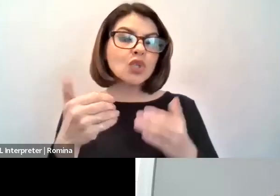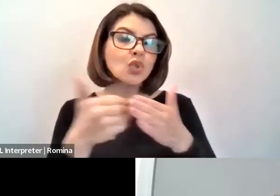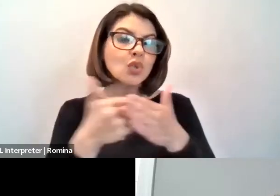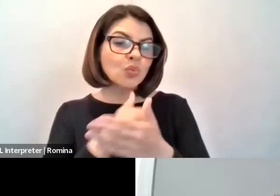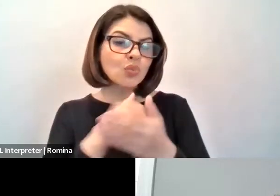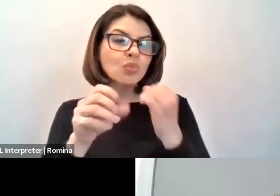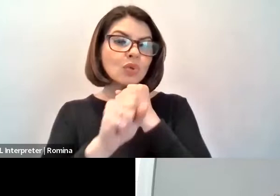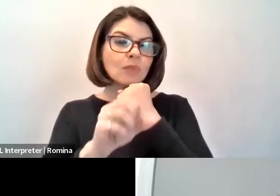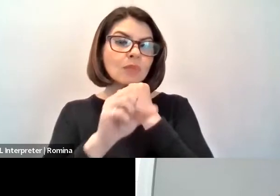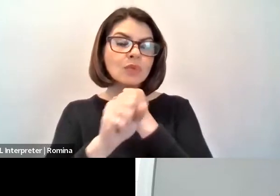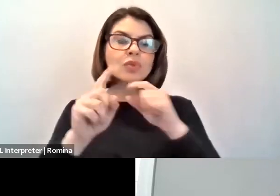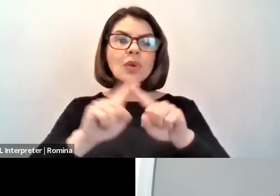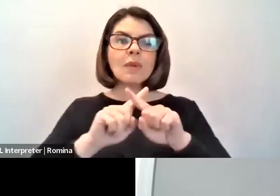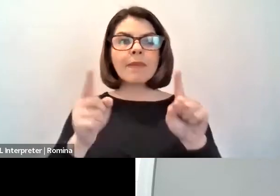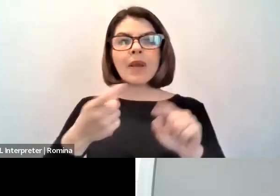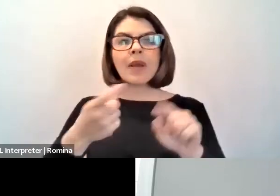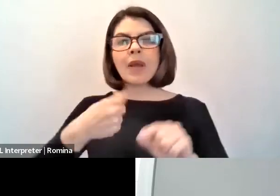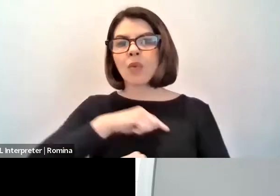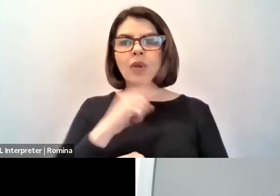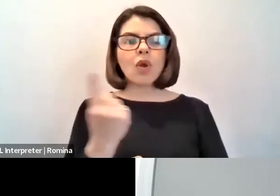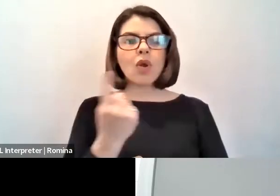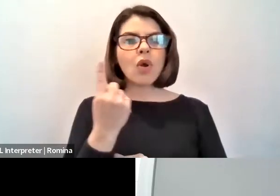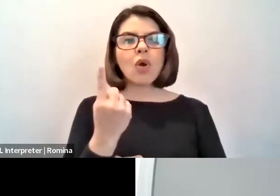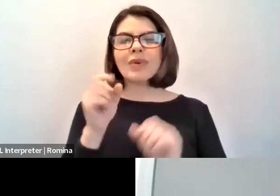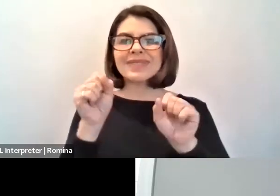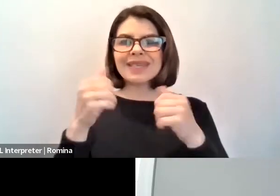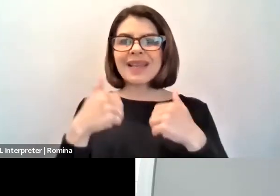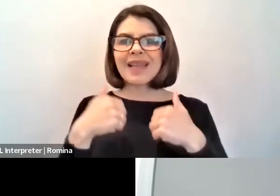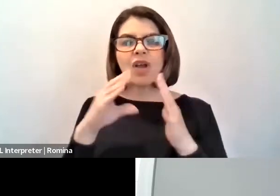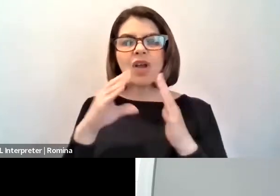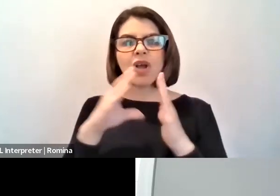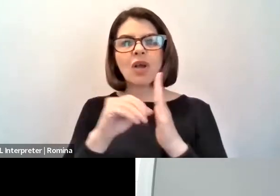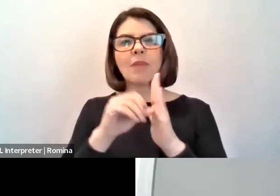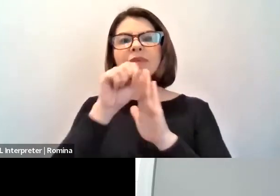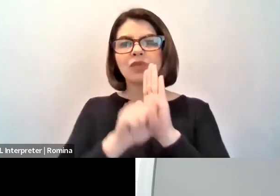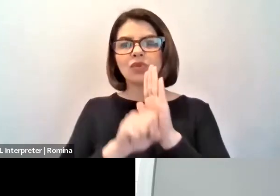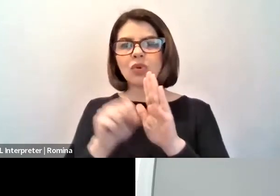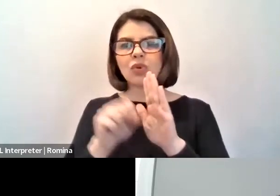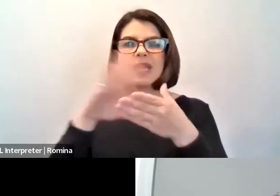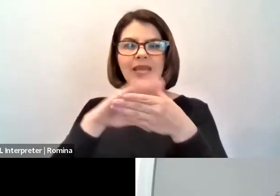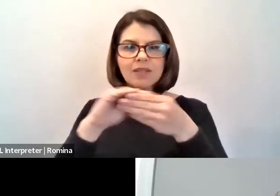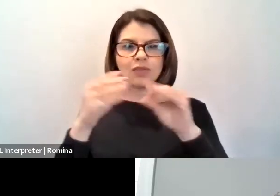but we always can get a copy of the script and the storyboard to review those edits